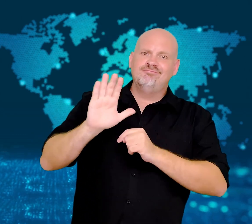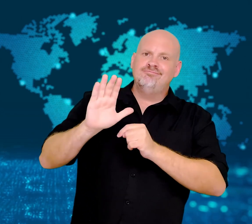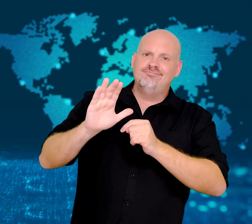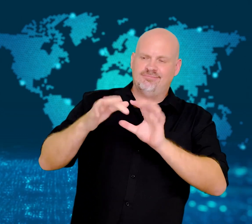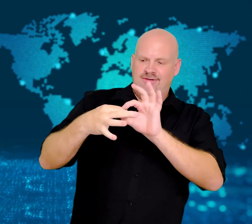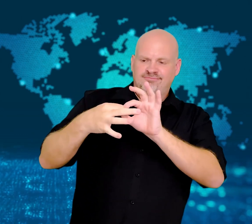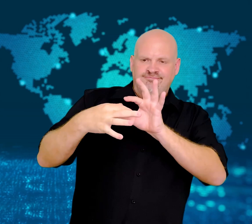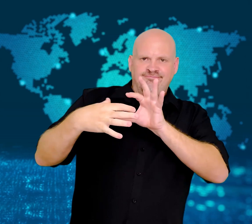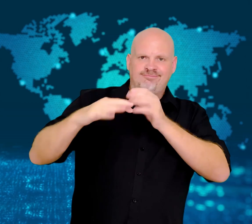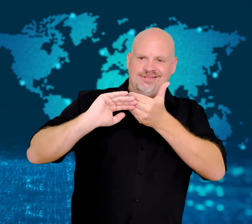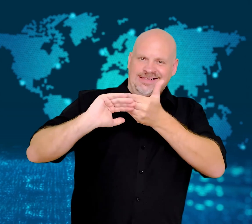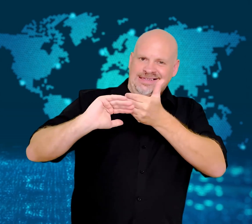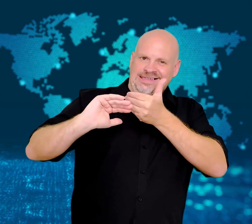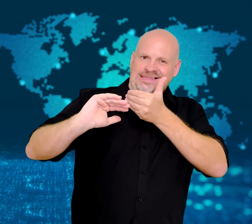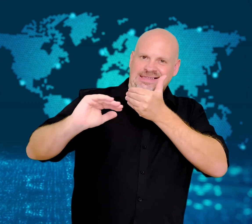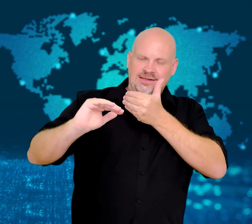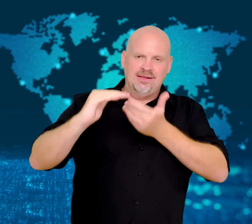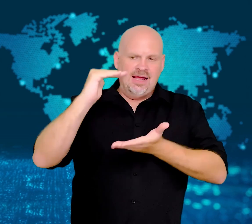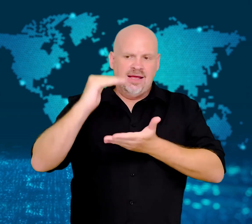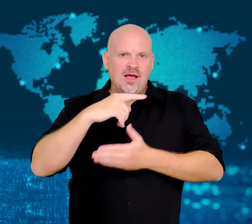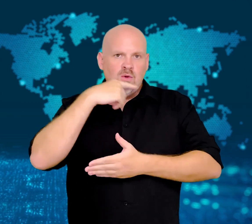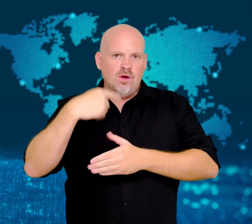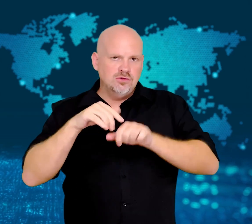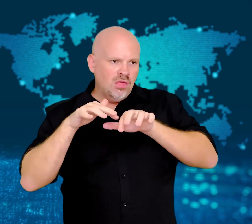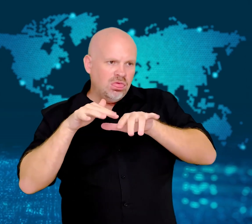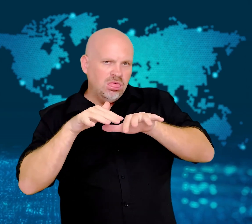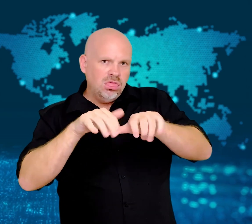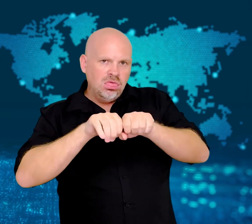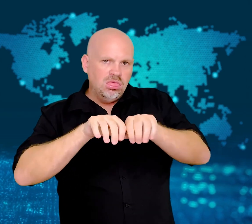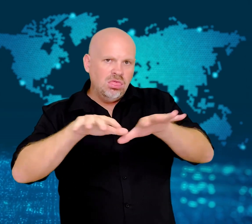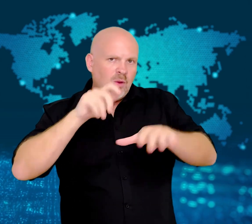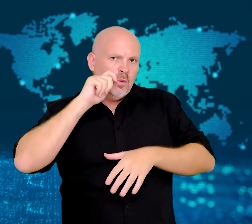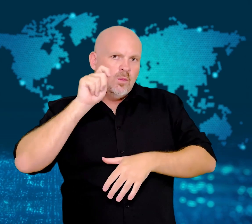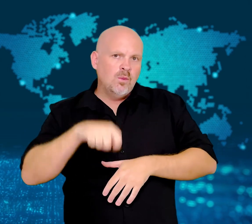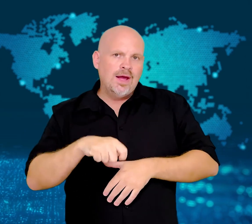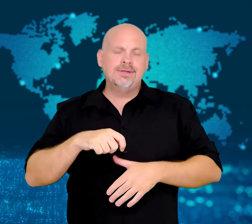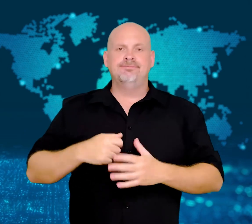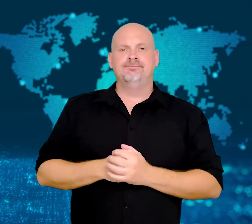Russian culture and lessen Russian influence.